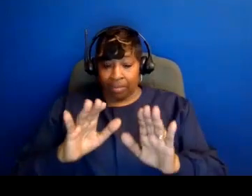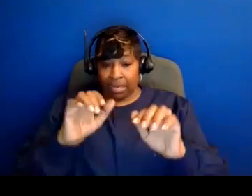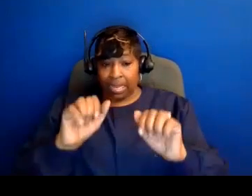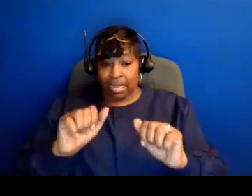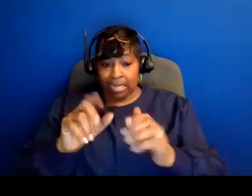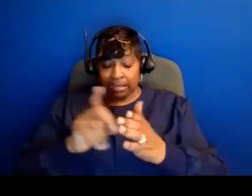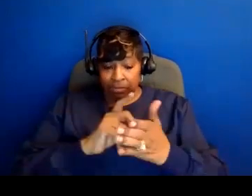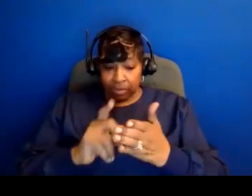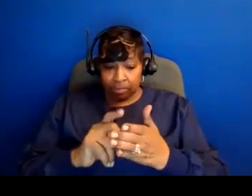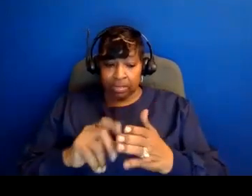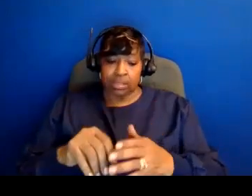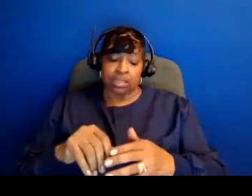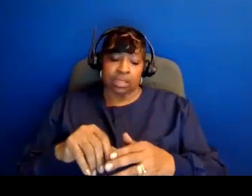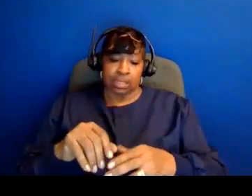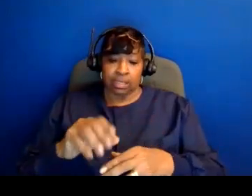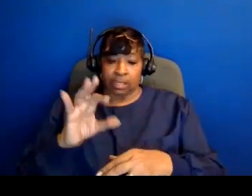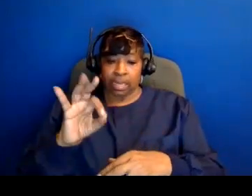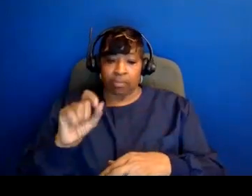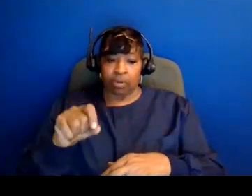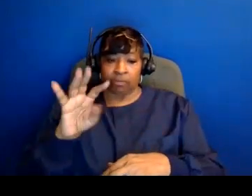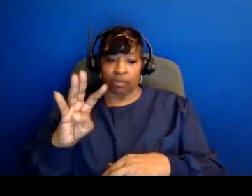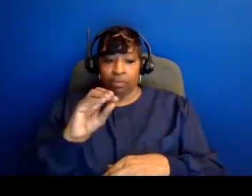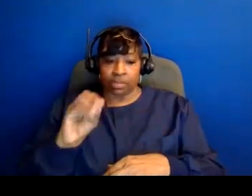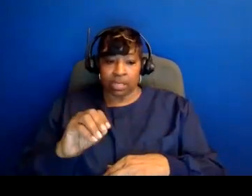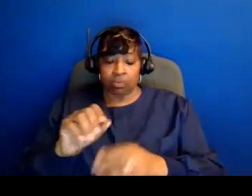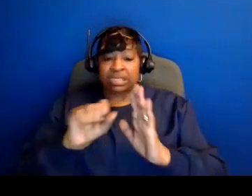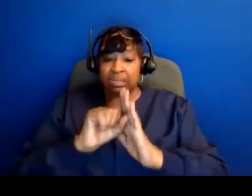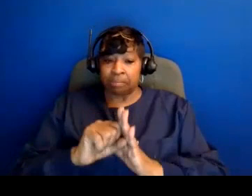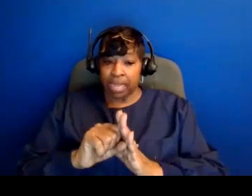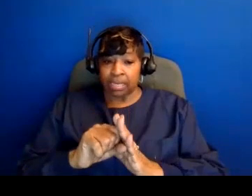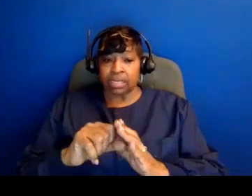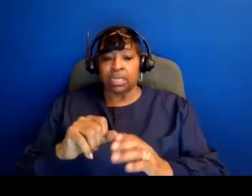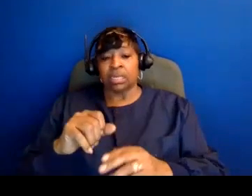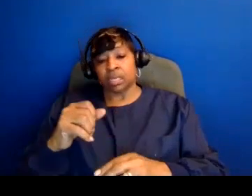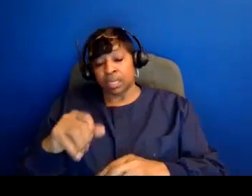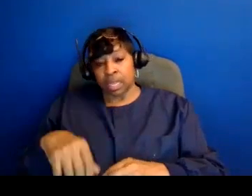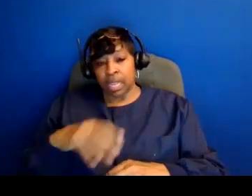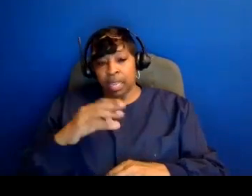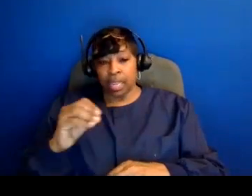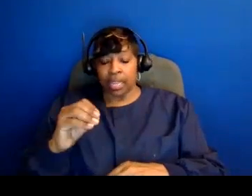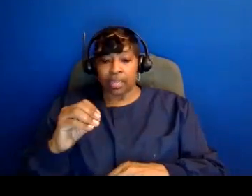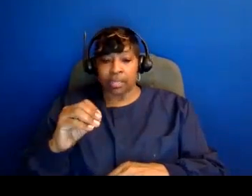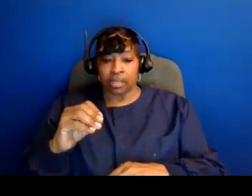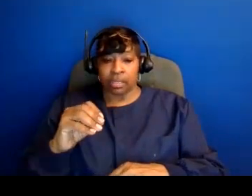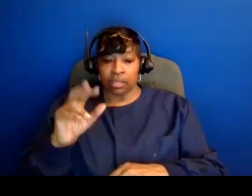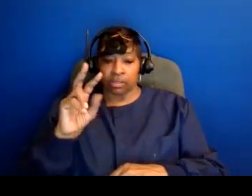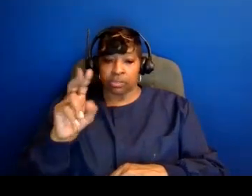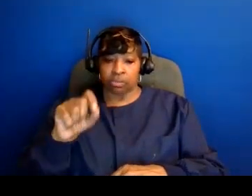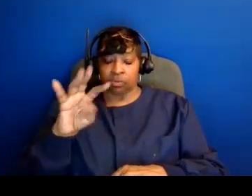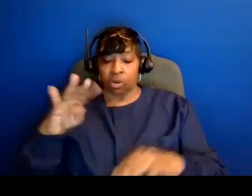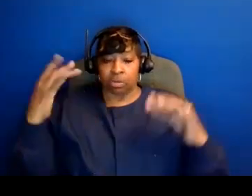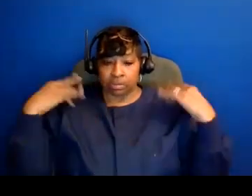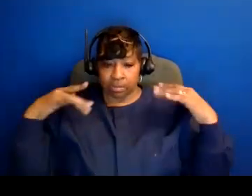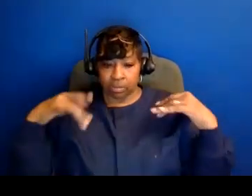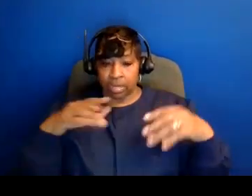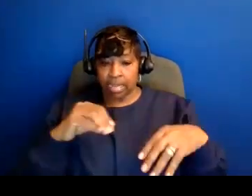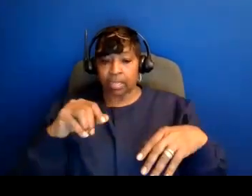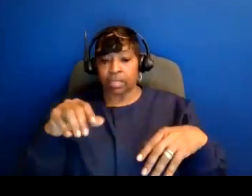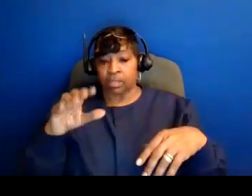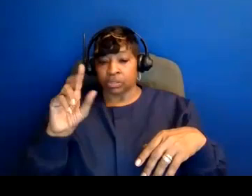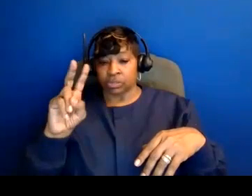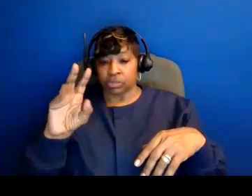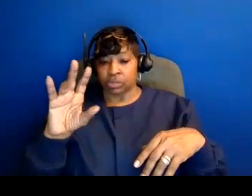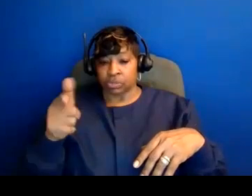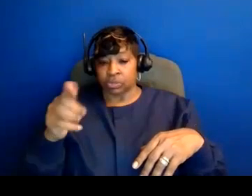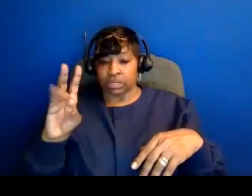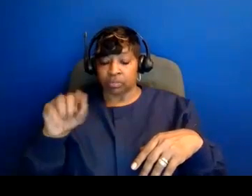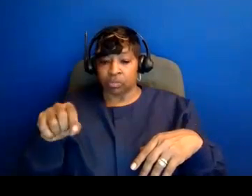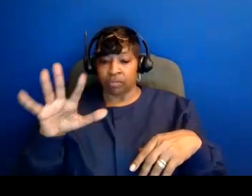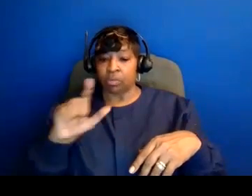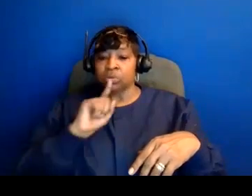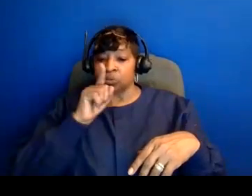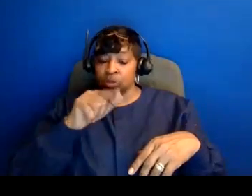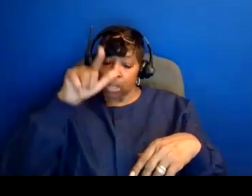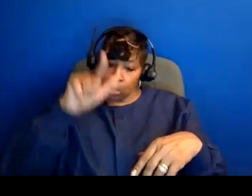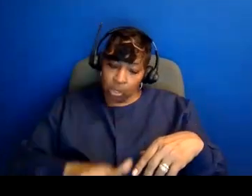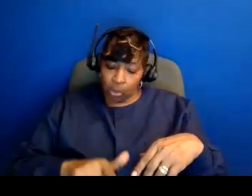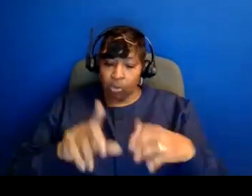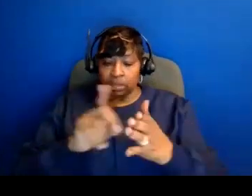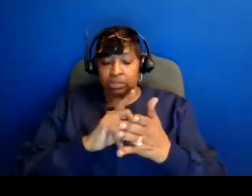lauravanpuymbrouck: So when exploring healthcare providers, explicit implicit attitudes together, examining those 4 prejudice styles, we find the majority of healthcare providers or 60.5% were averse availableists.